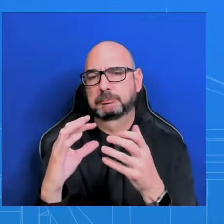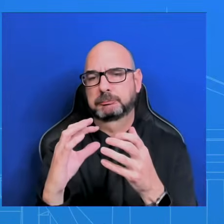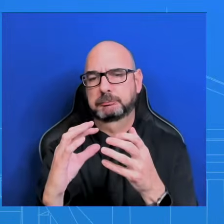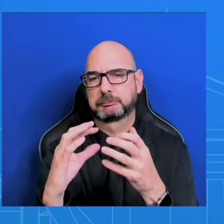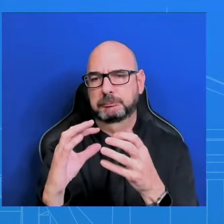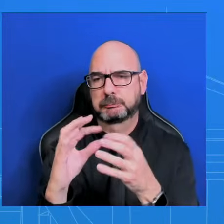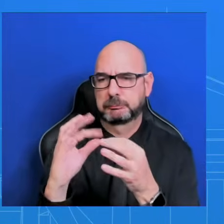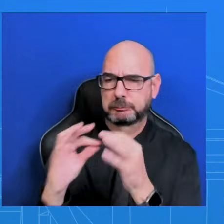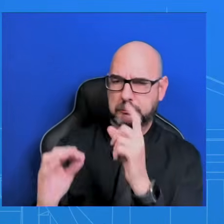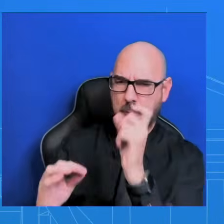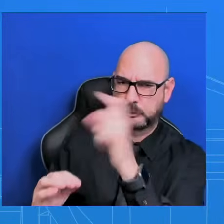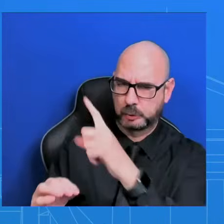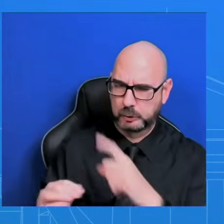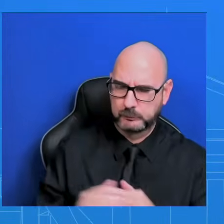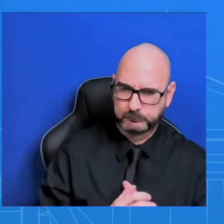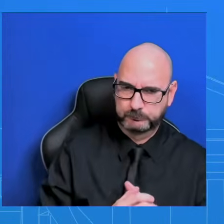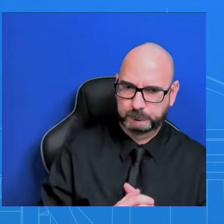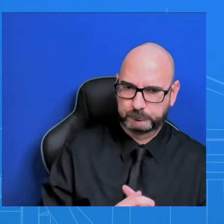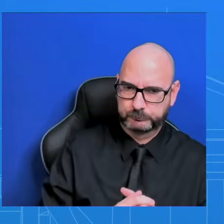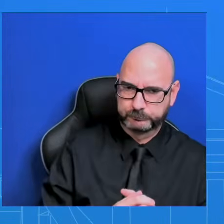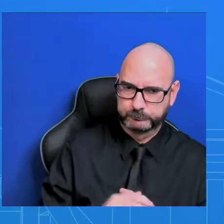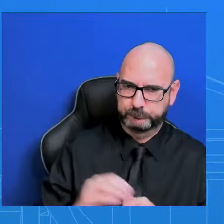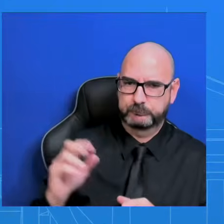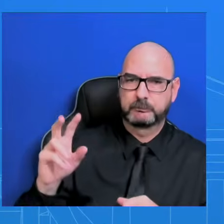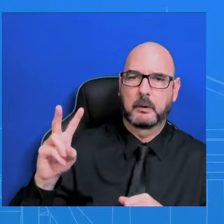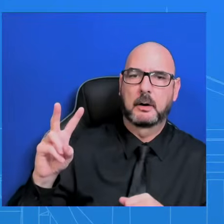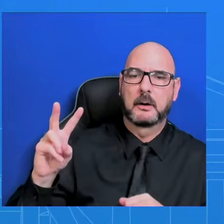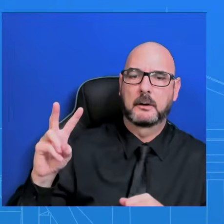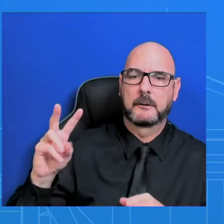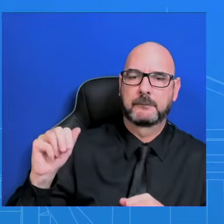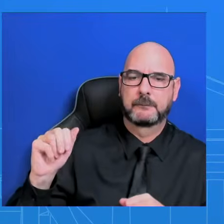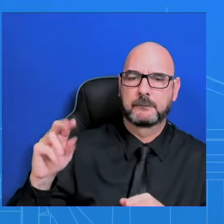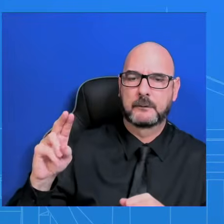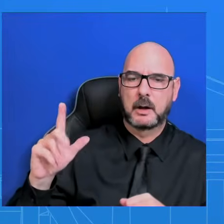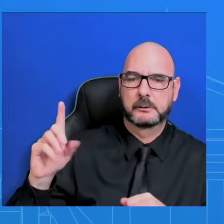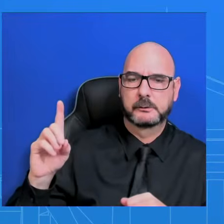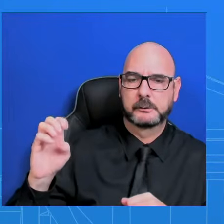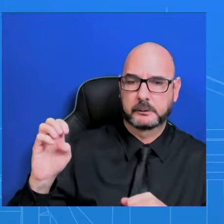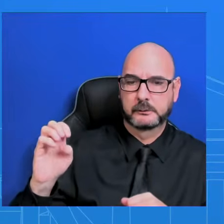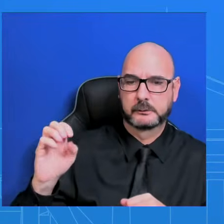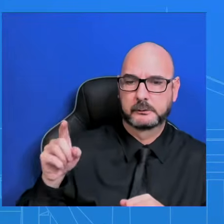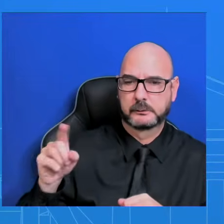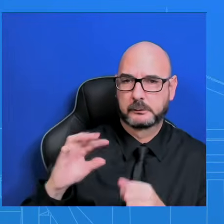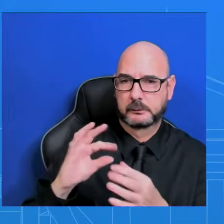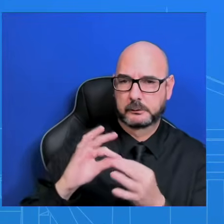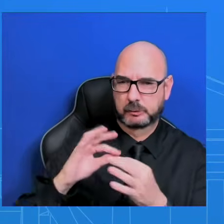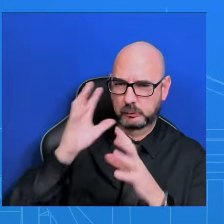The President had said that he hadn't seen the full findings but that he wasn't sure that there was criminal liability. So, a couple of things.